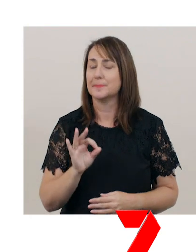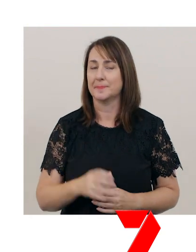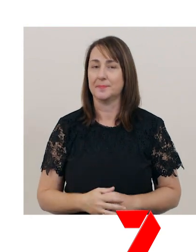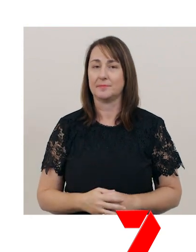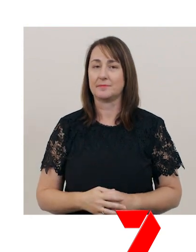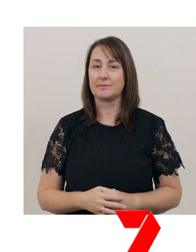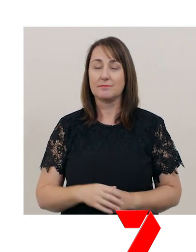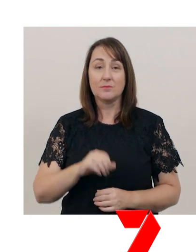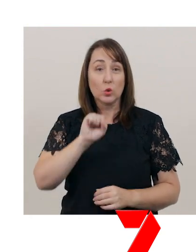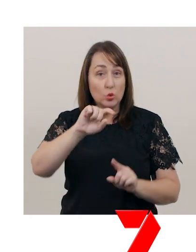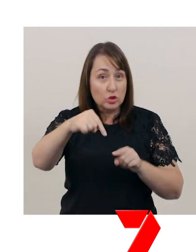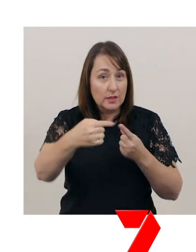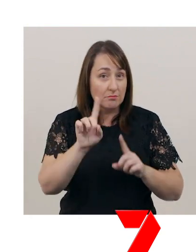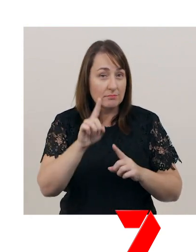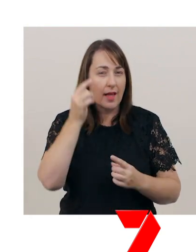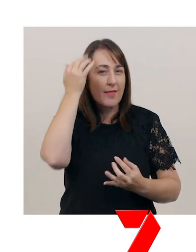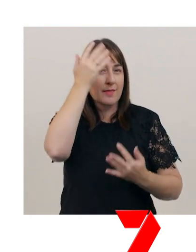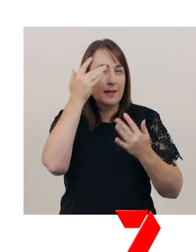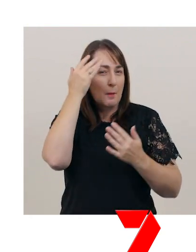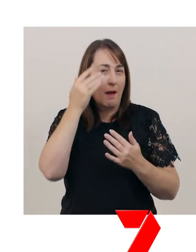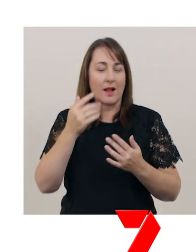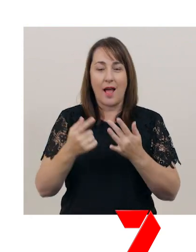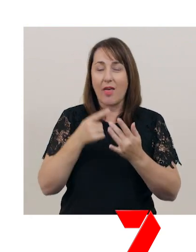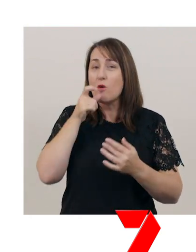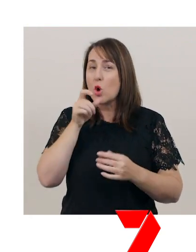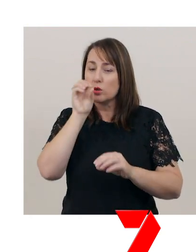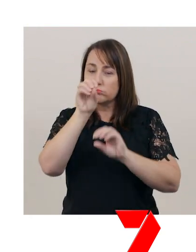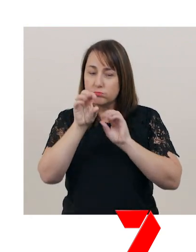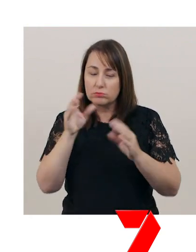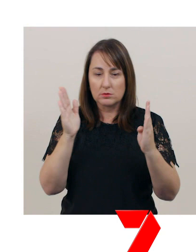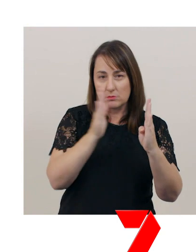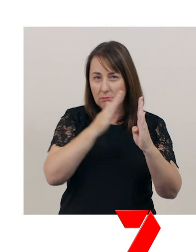Your challenge is to think about where we could add our other modal verbs on this cline.